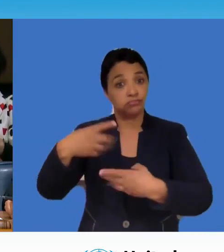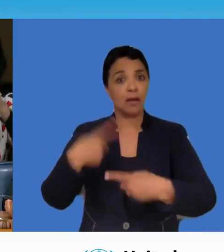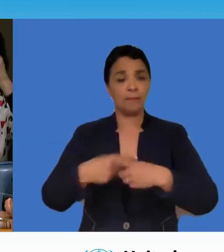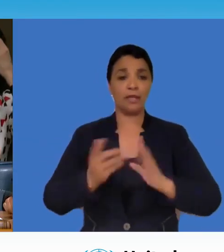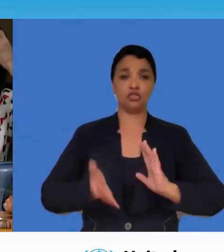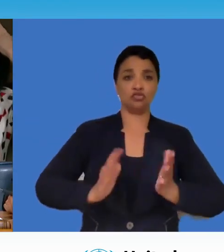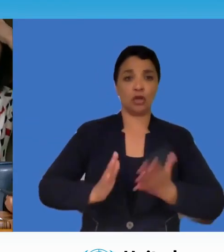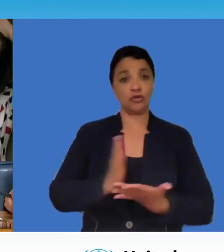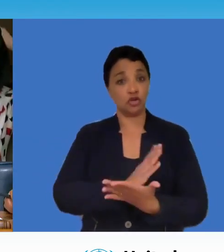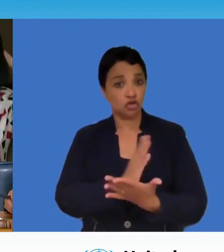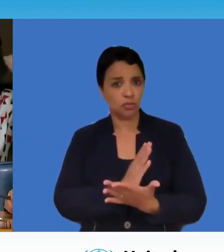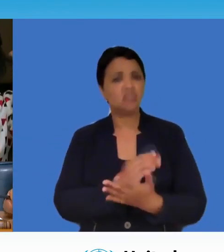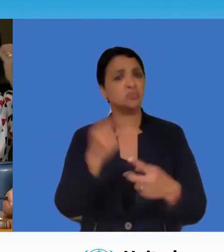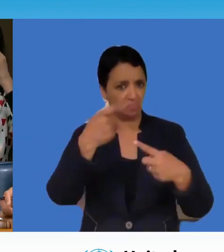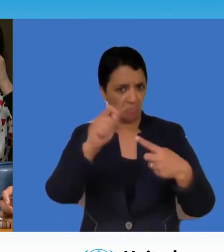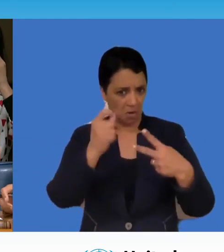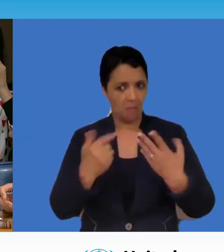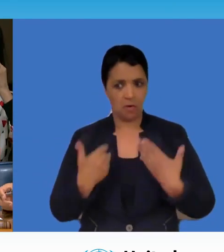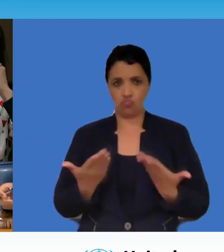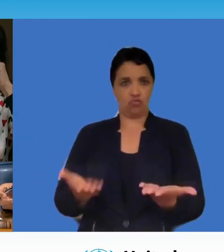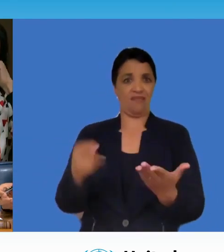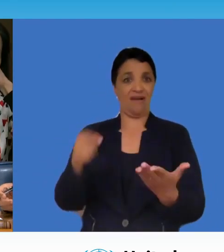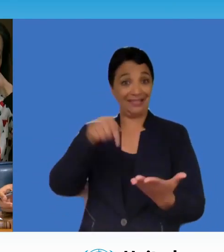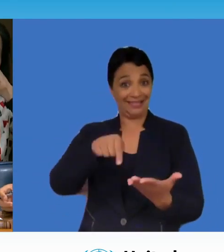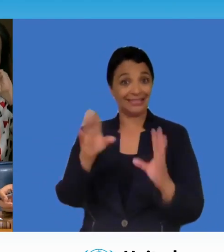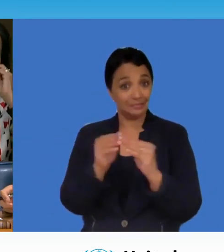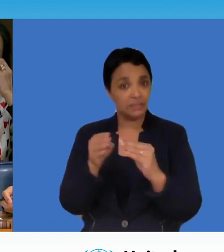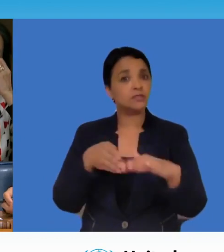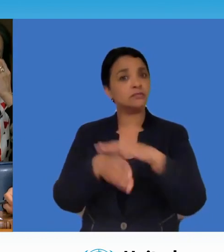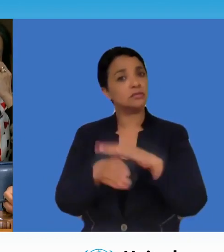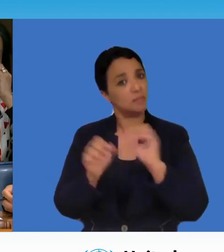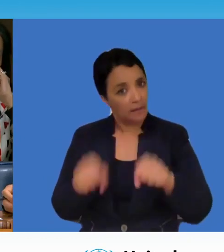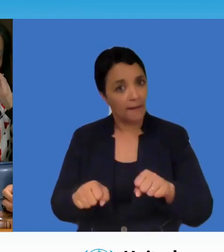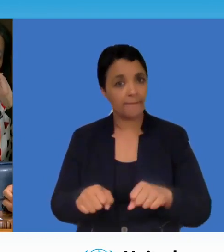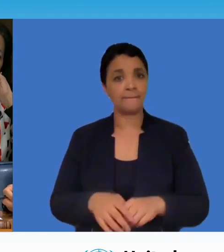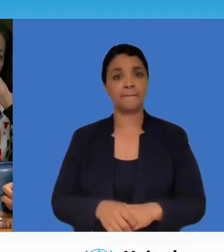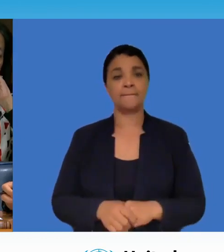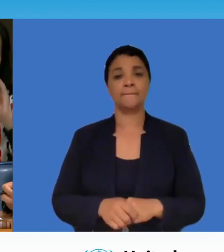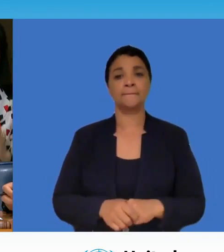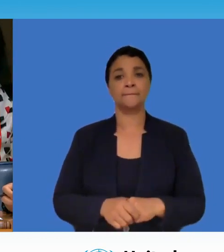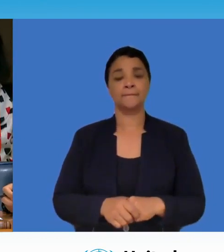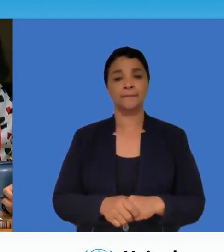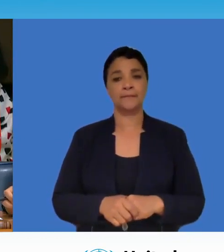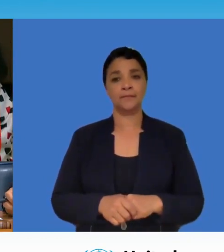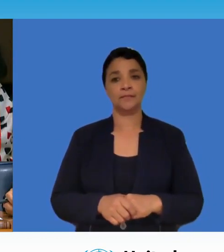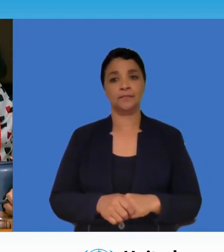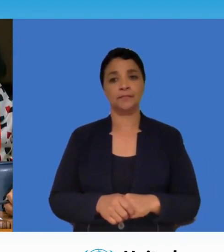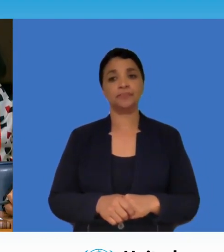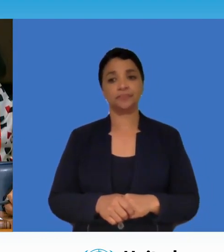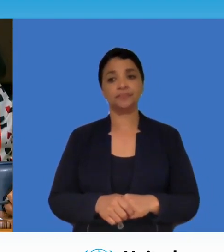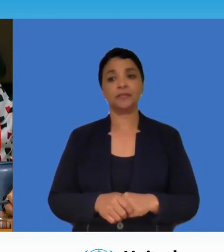sign language interpretation among other actions taken to improve accessibility representative